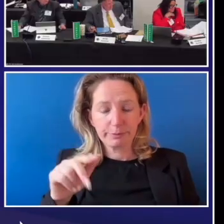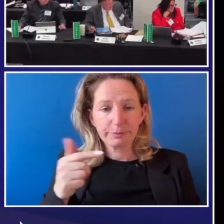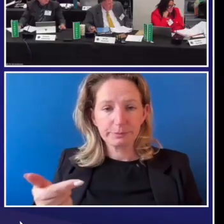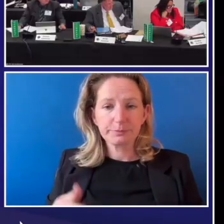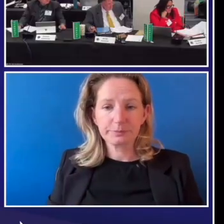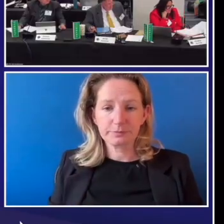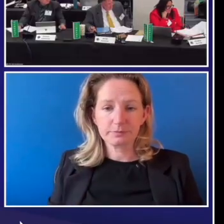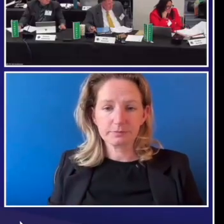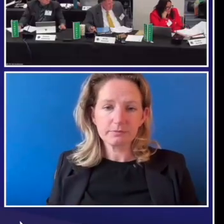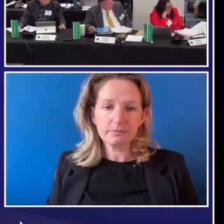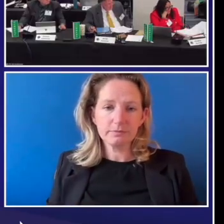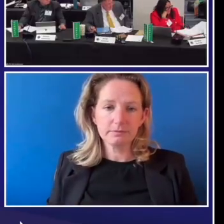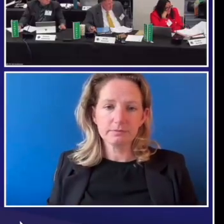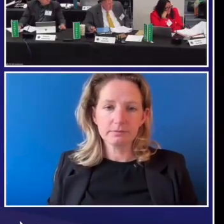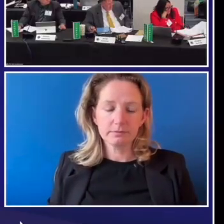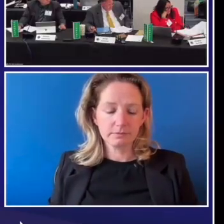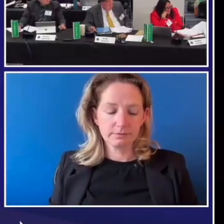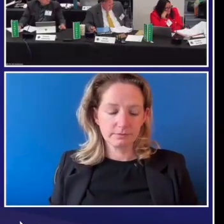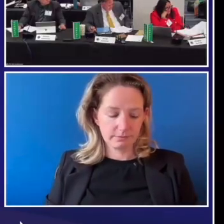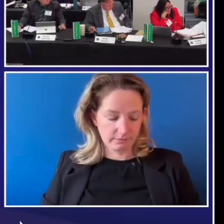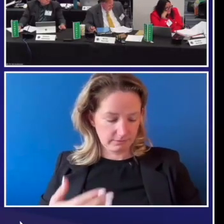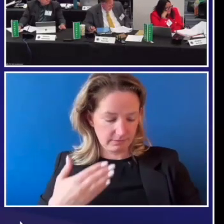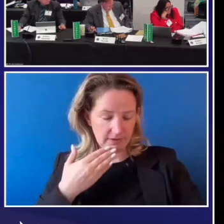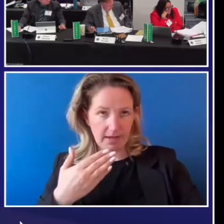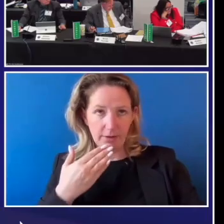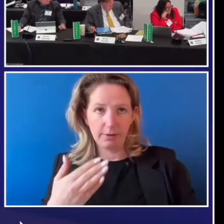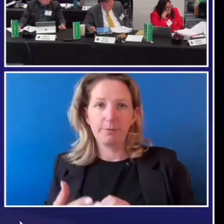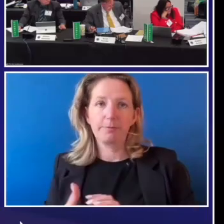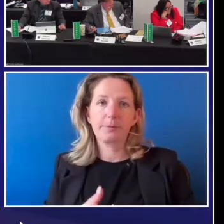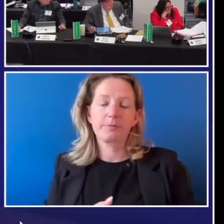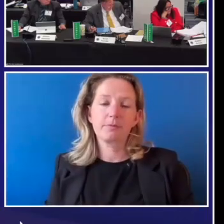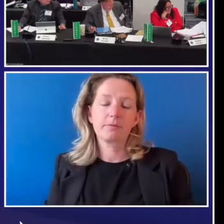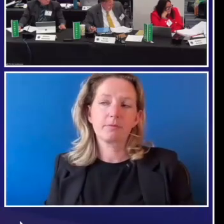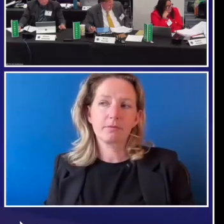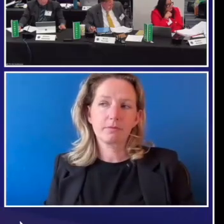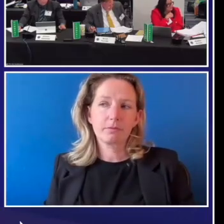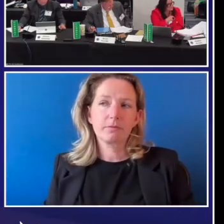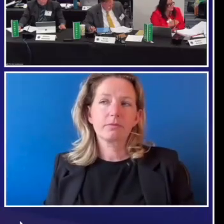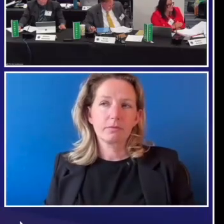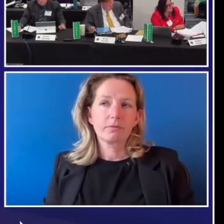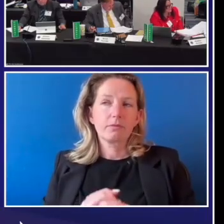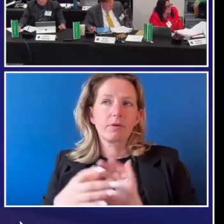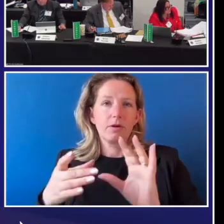Thank you. So um, in terms of the conflict of interest controls.